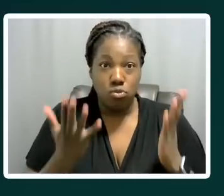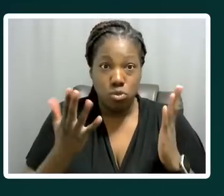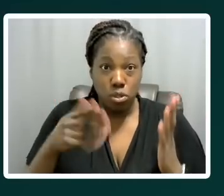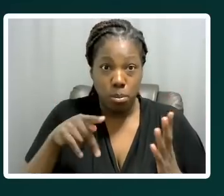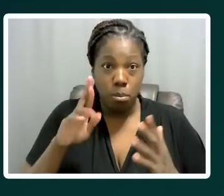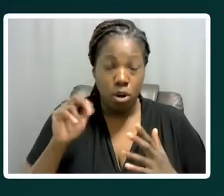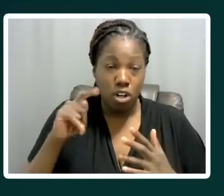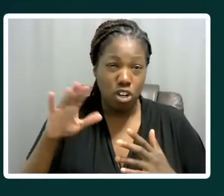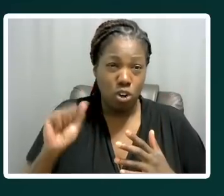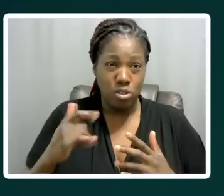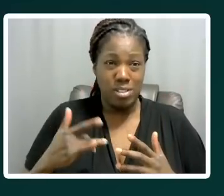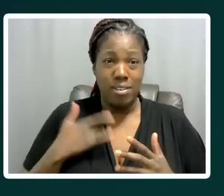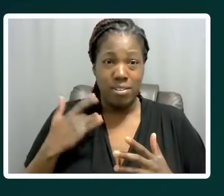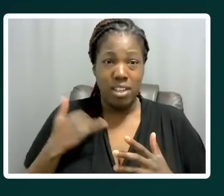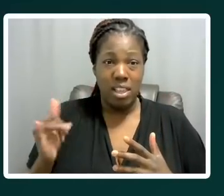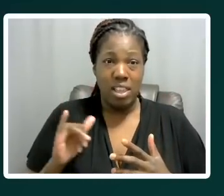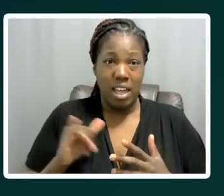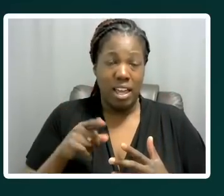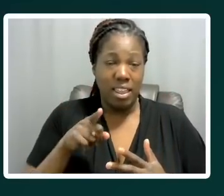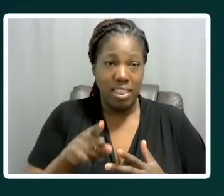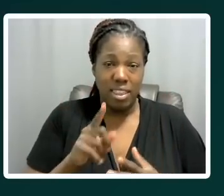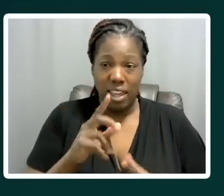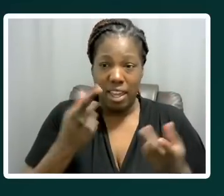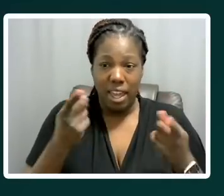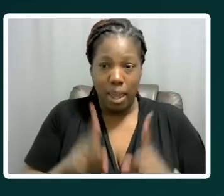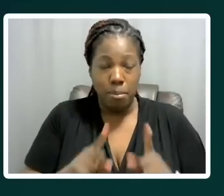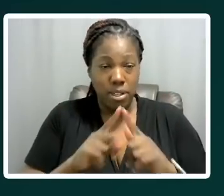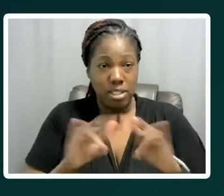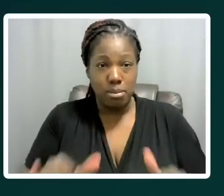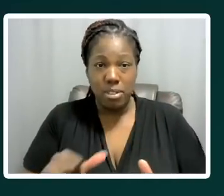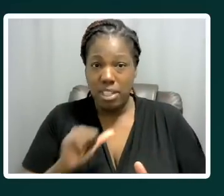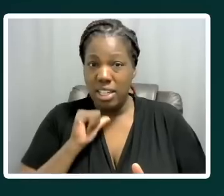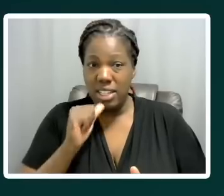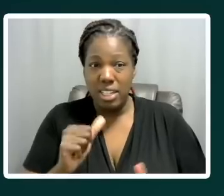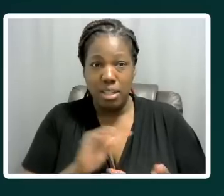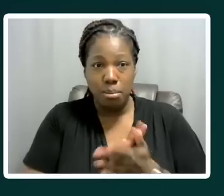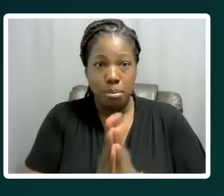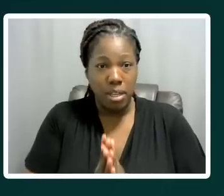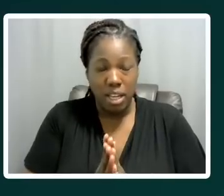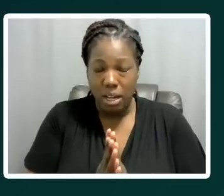like they came in all at once and then didn't really get that much thicker further down. And